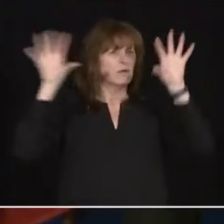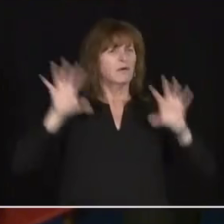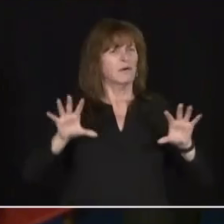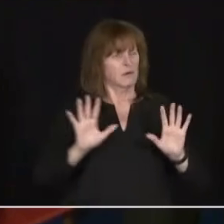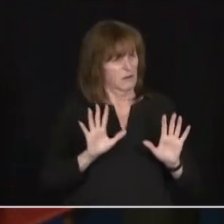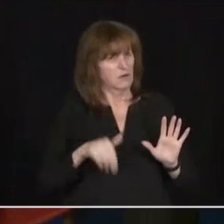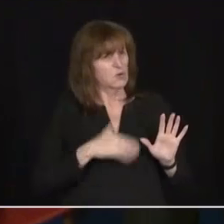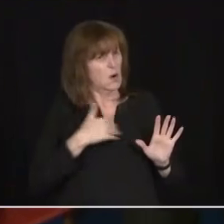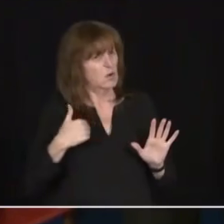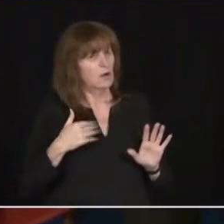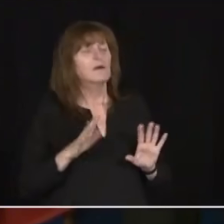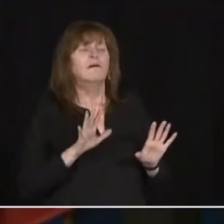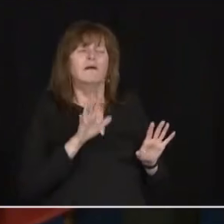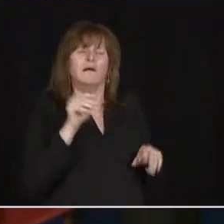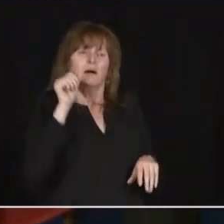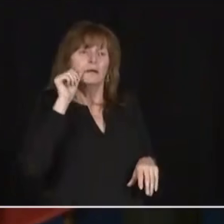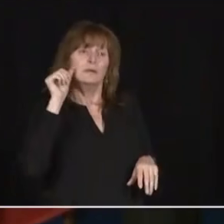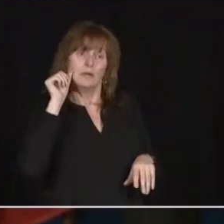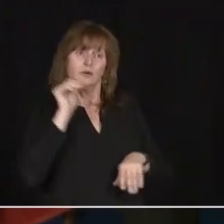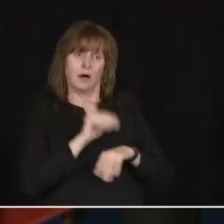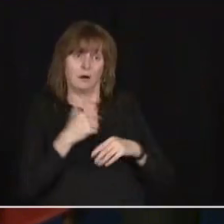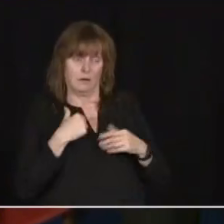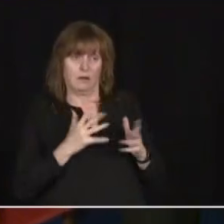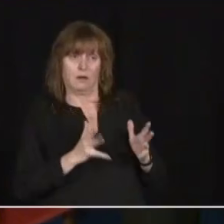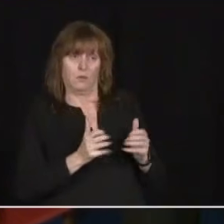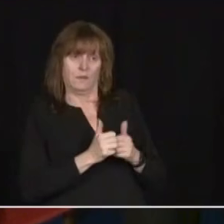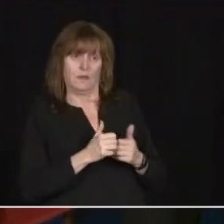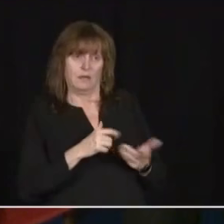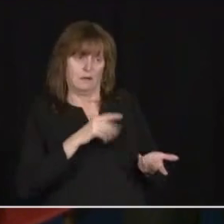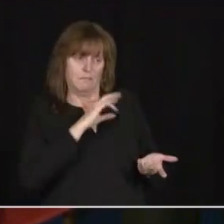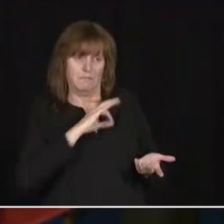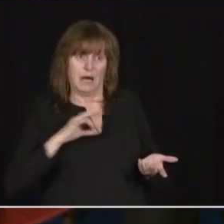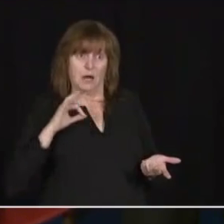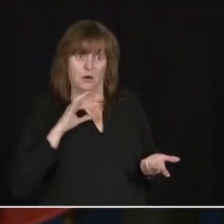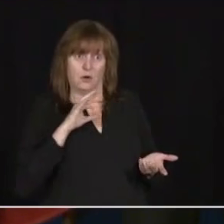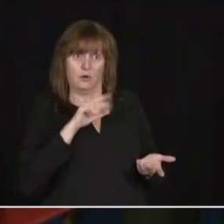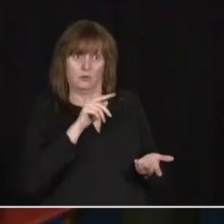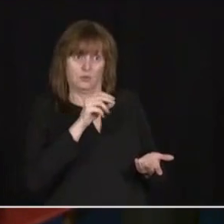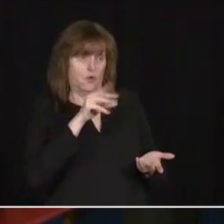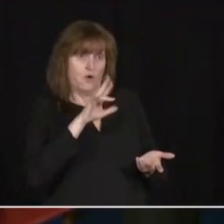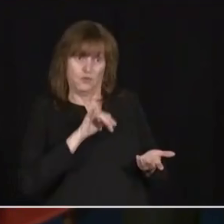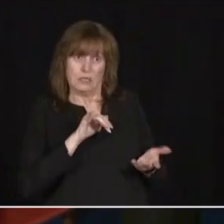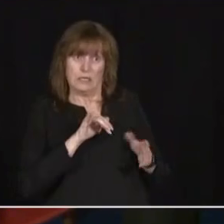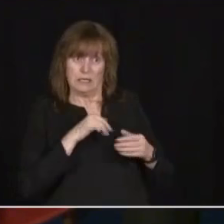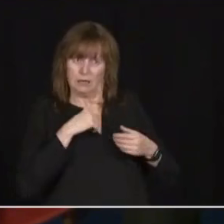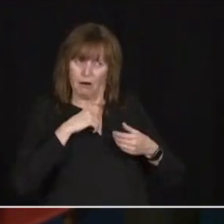good conversation with Mayor Tory last night. He's been an incredible